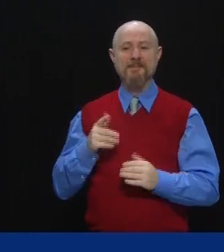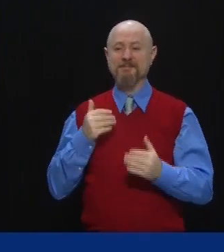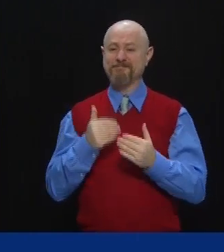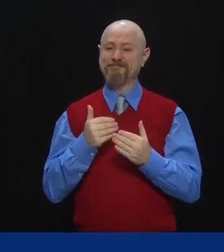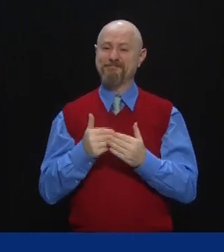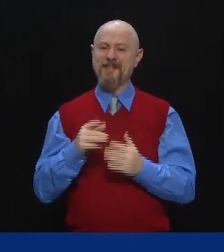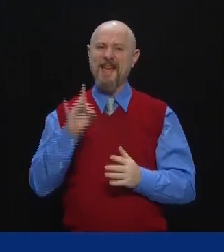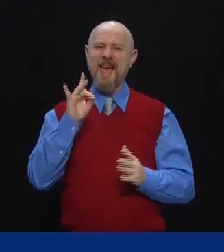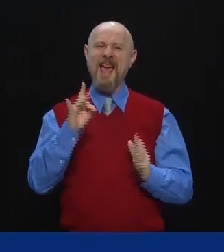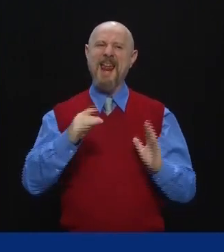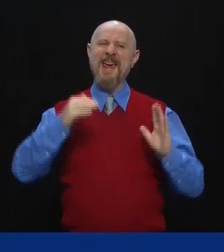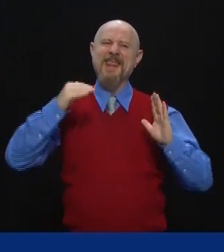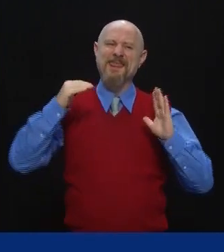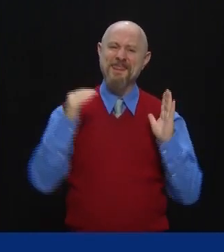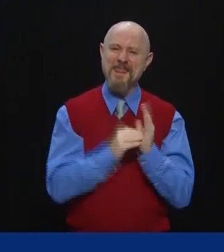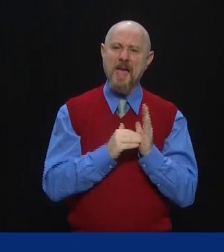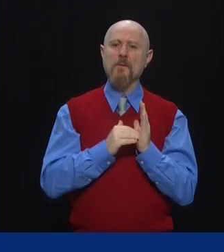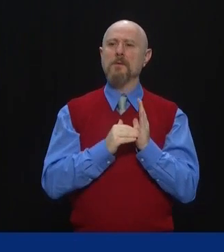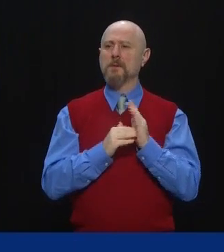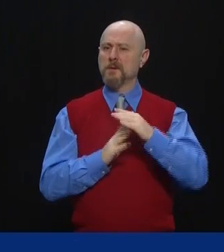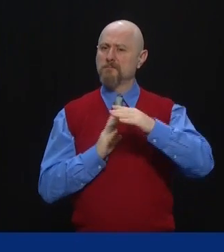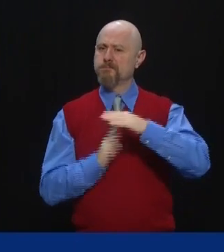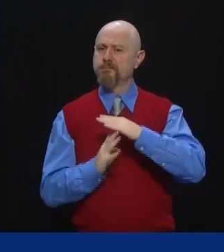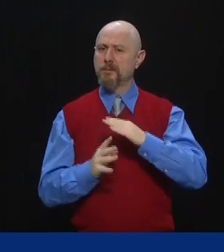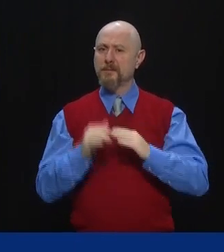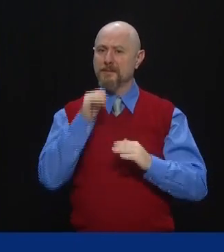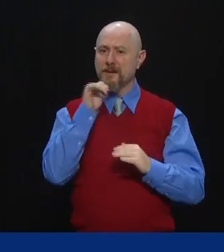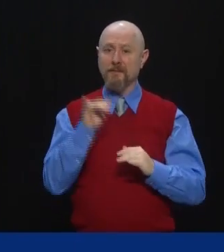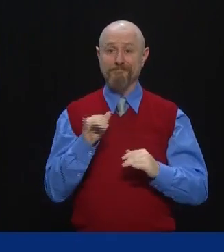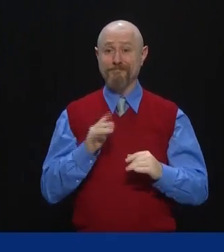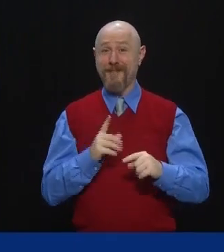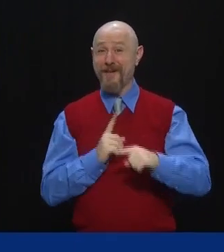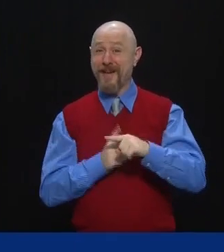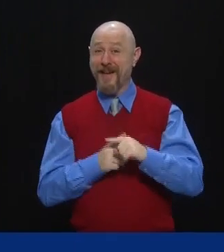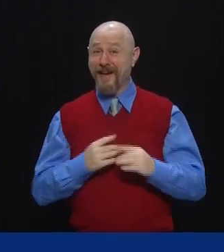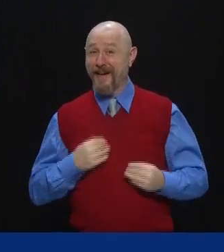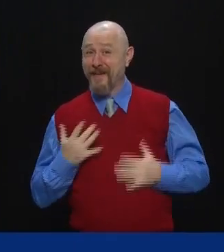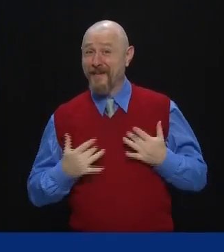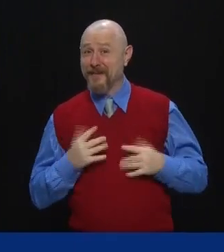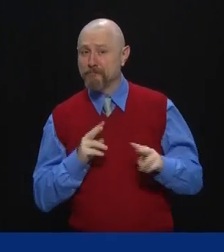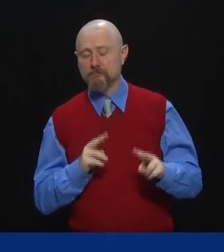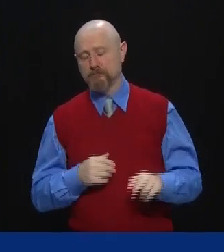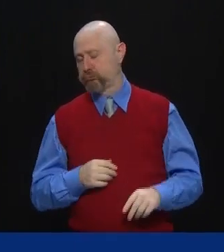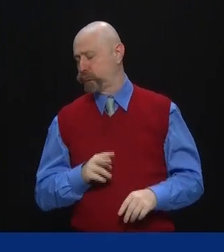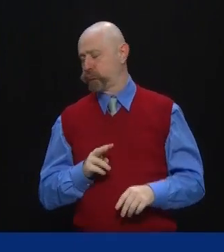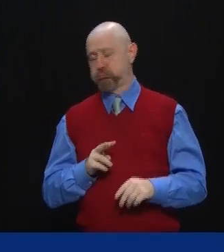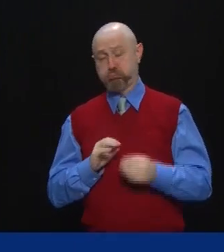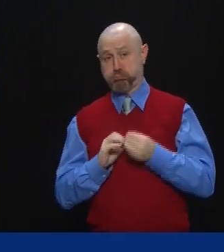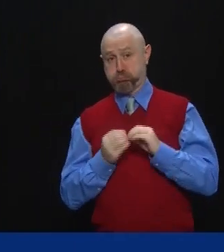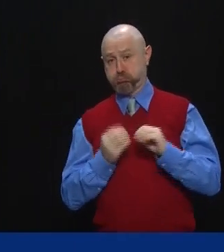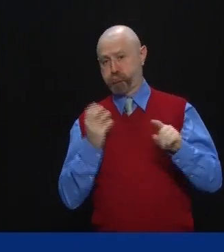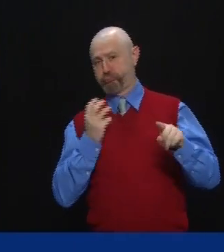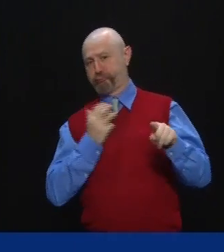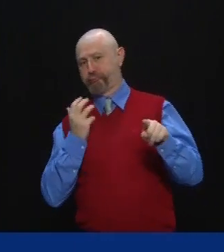SO OUR HOSPITALIZATIONS CONTINUE TO RISE. CLOSING IN ON 8,000.